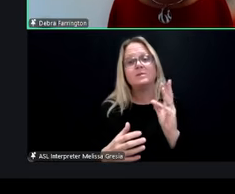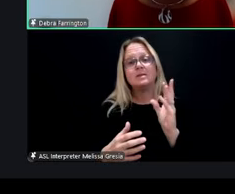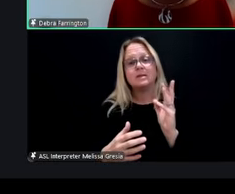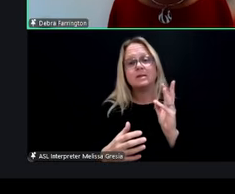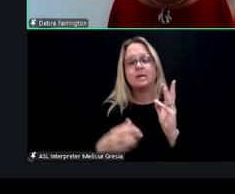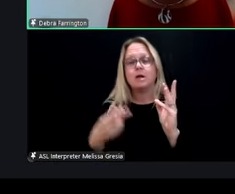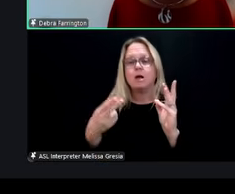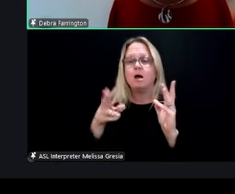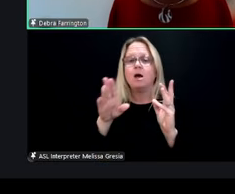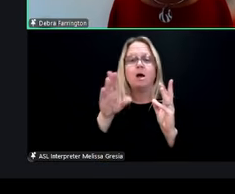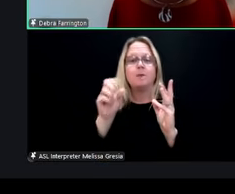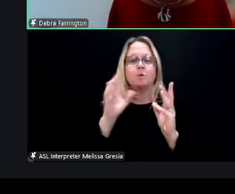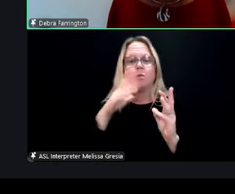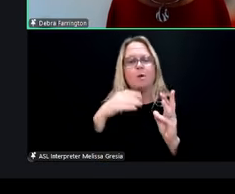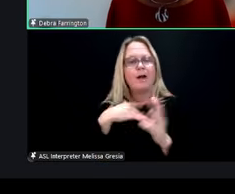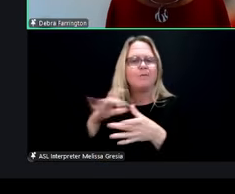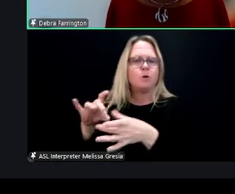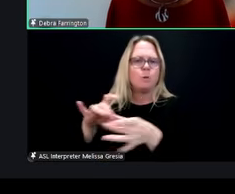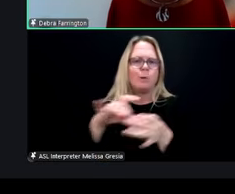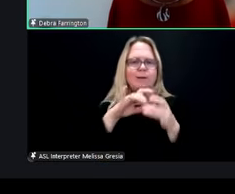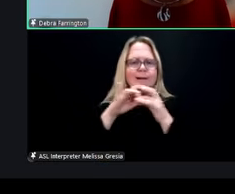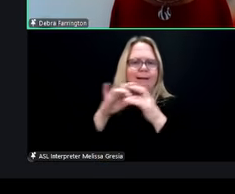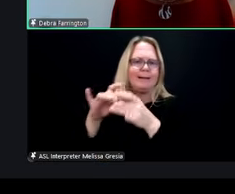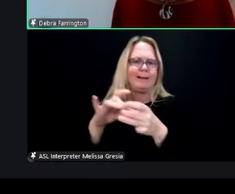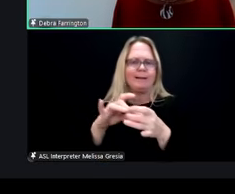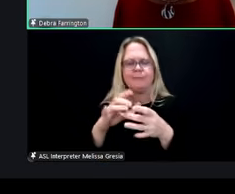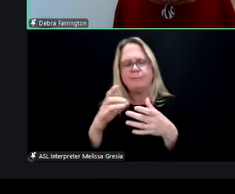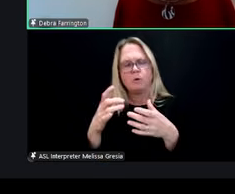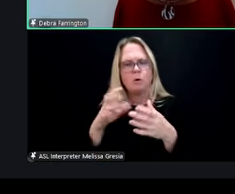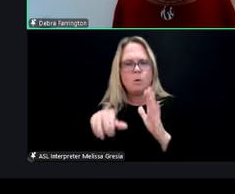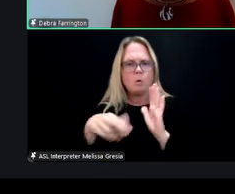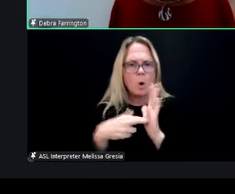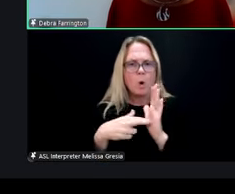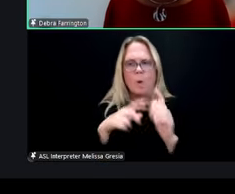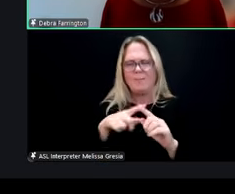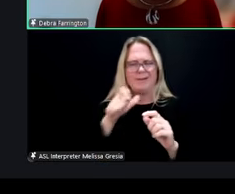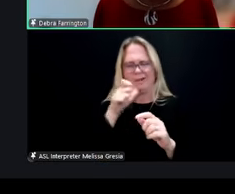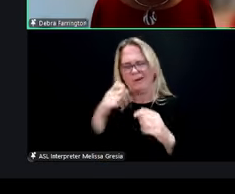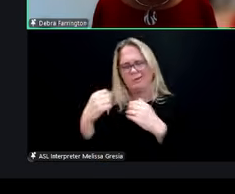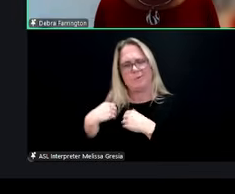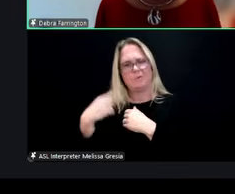will have a coordinating and connecting role, but they will not be responsible for directly carrying